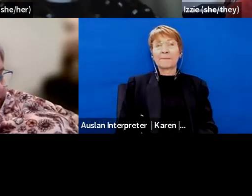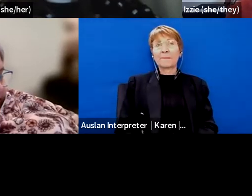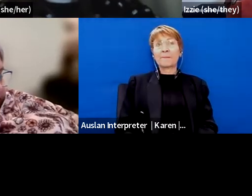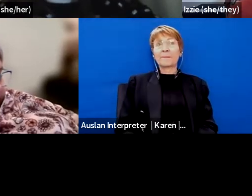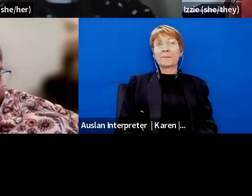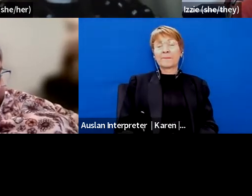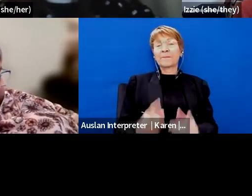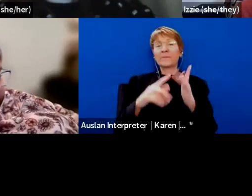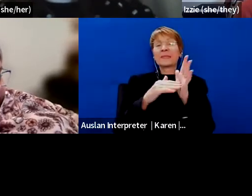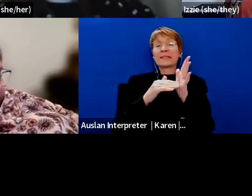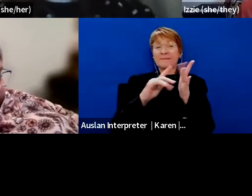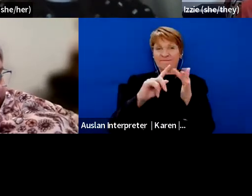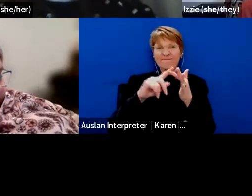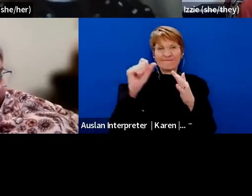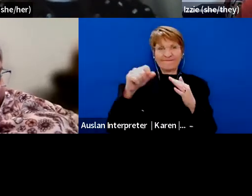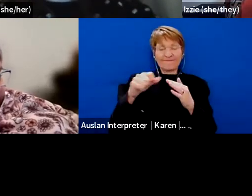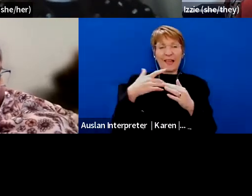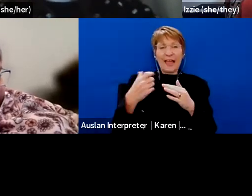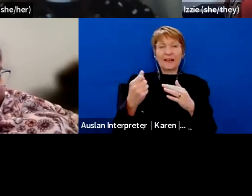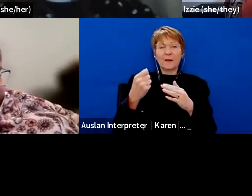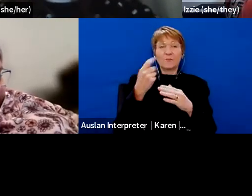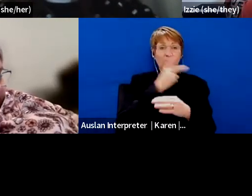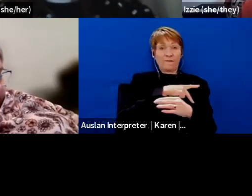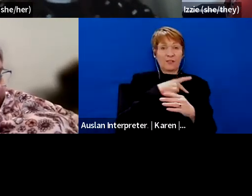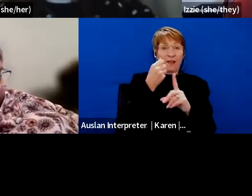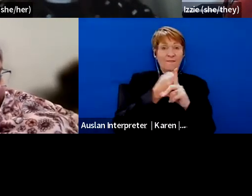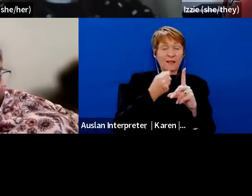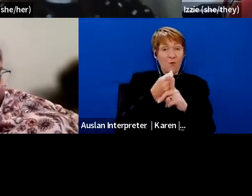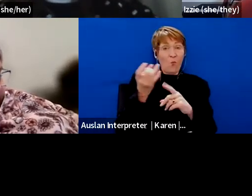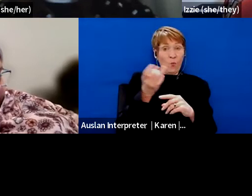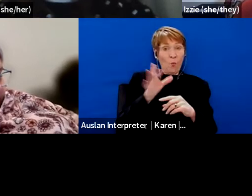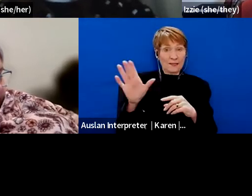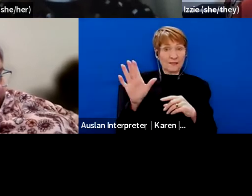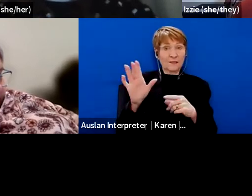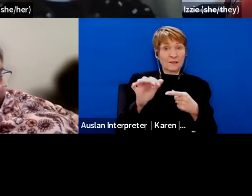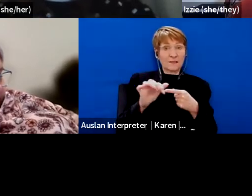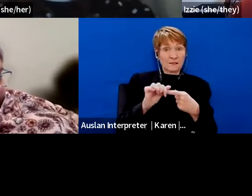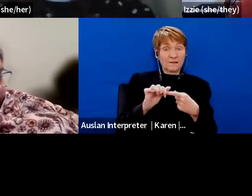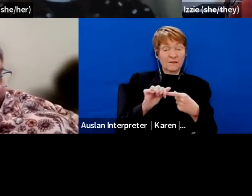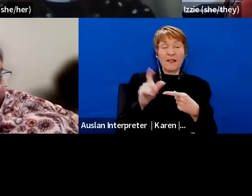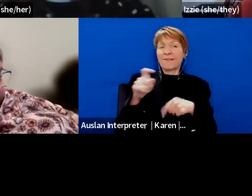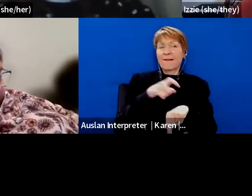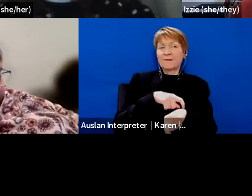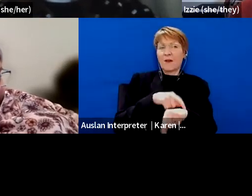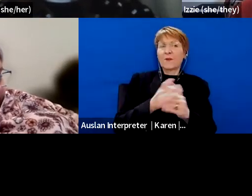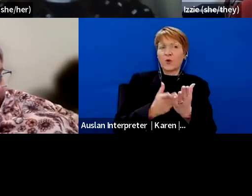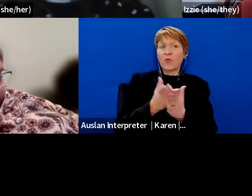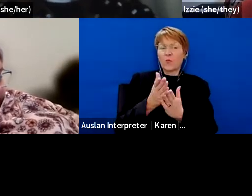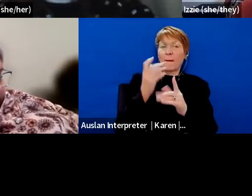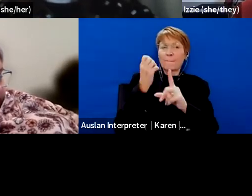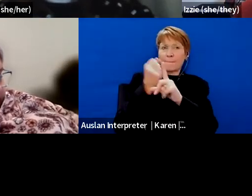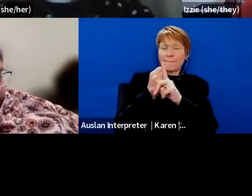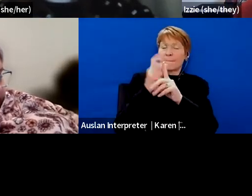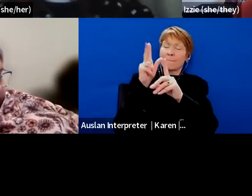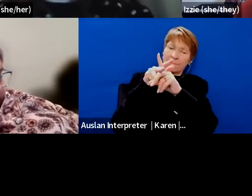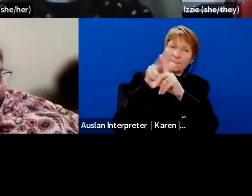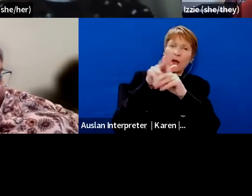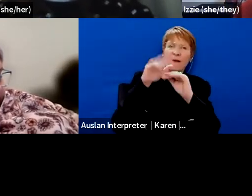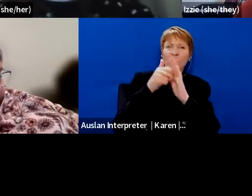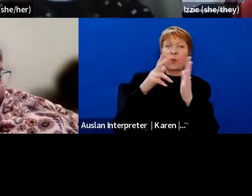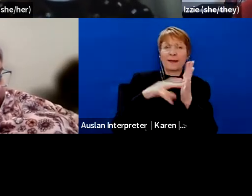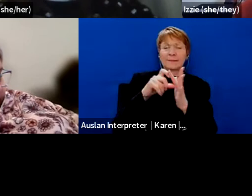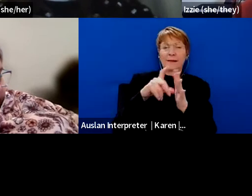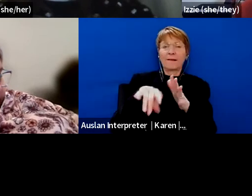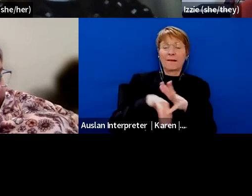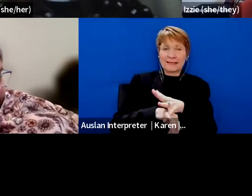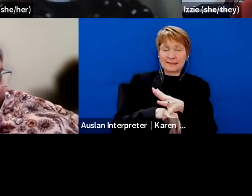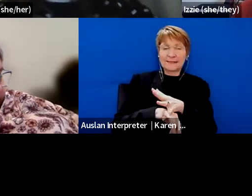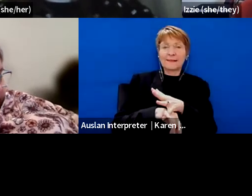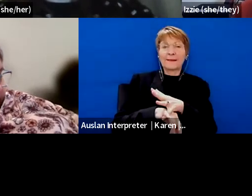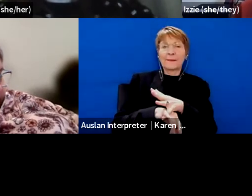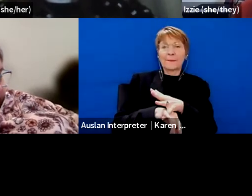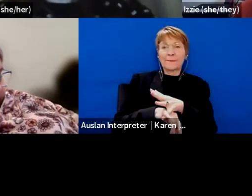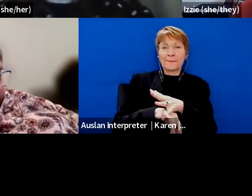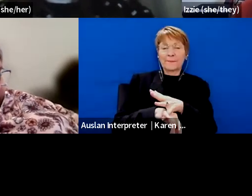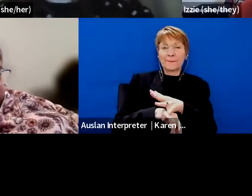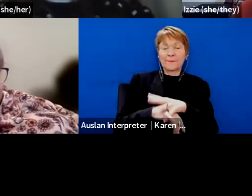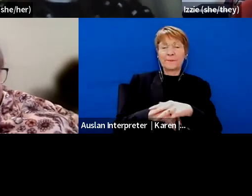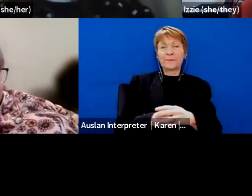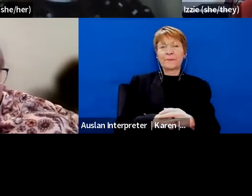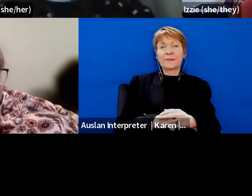Yes, sir. I've only ever had a professional advocate once and that was when I was going through the process of potentially applying for India is, Um, and I.